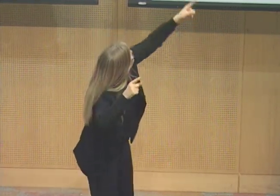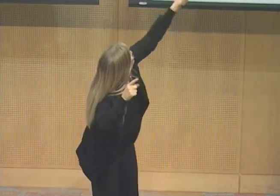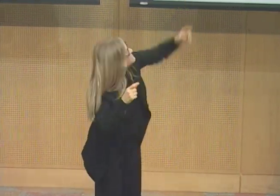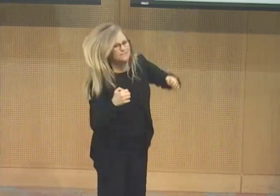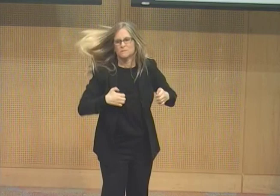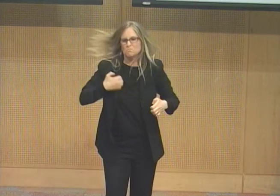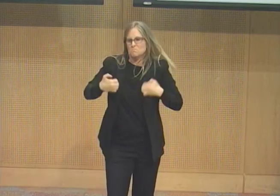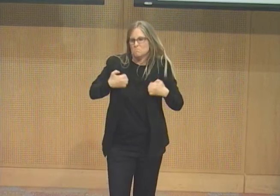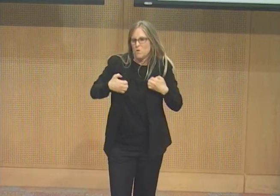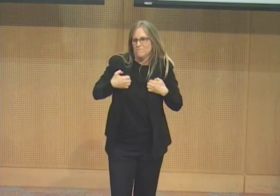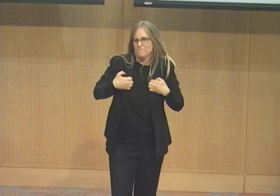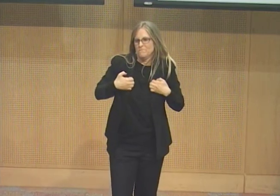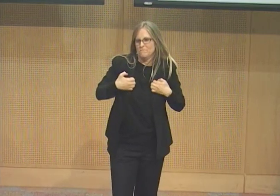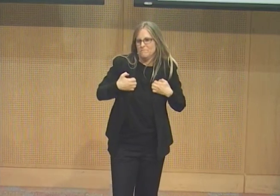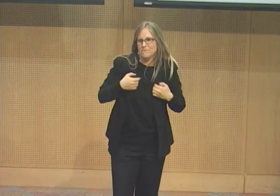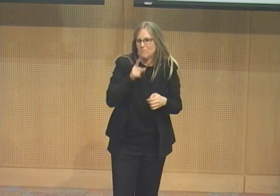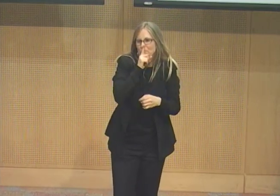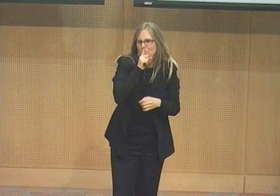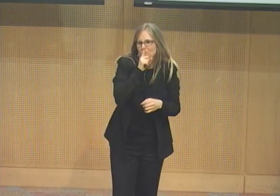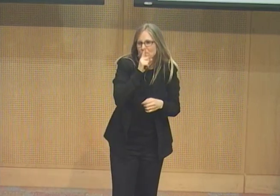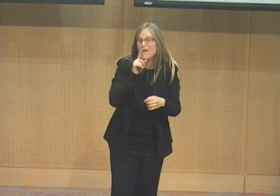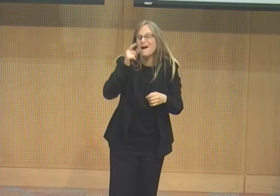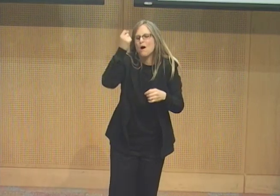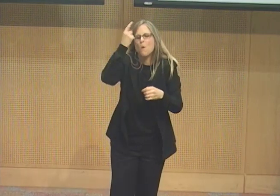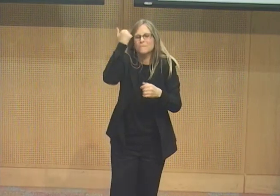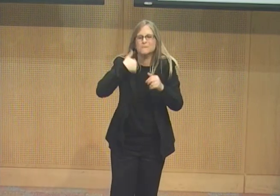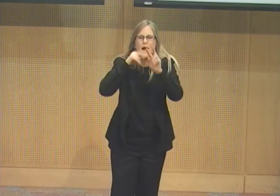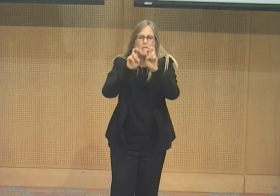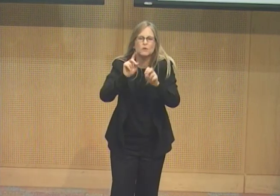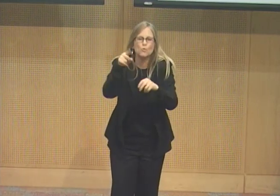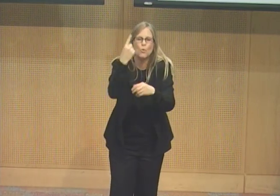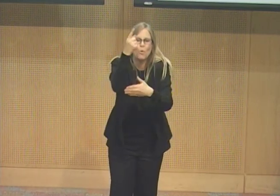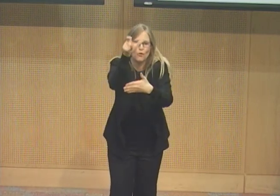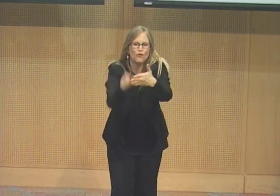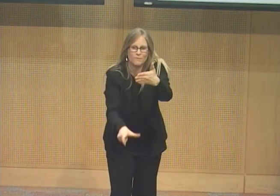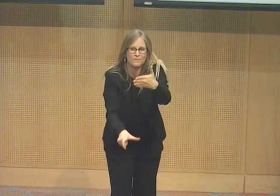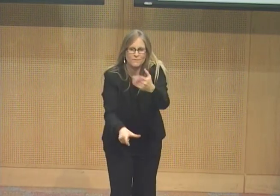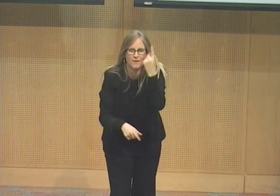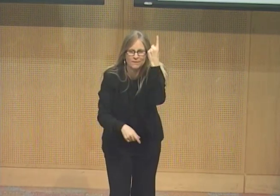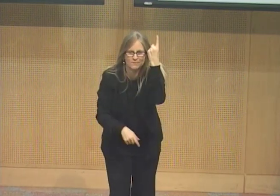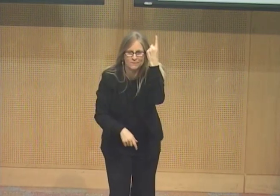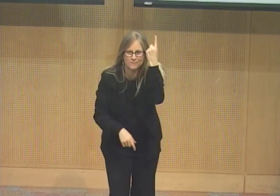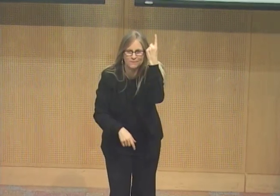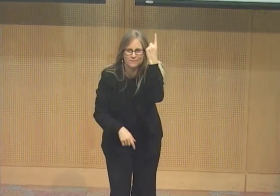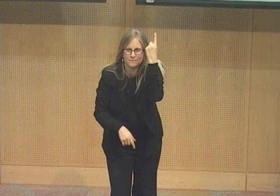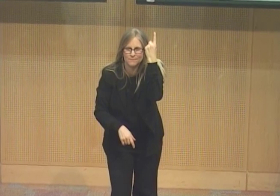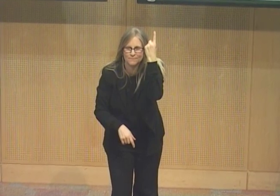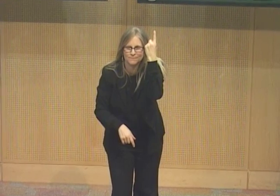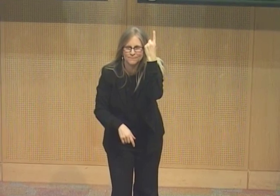Local and global coherence doesn't mention the emotive category, but, of course,